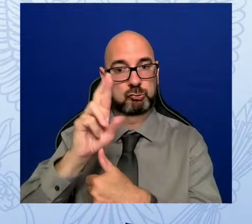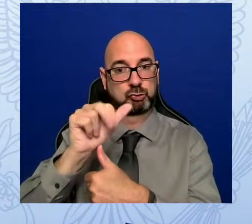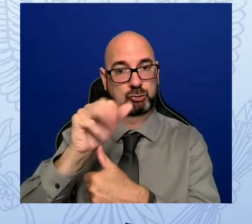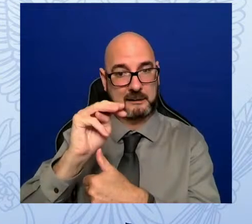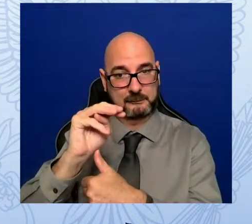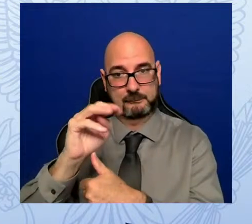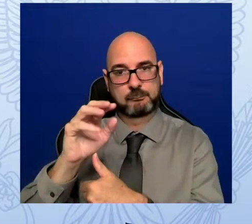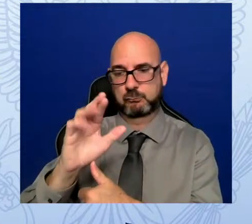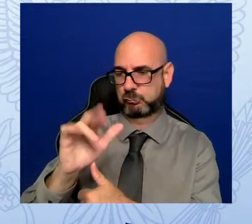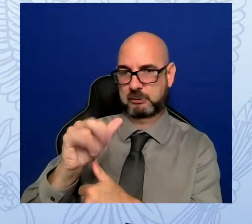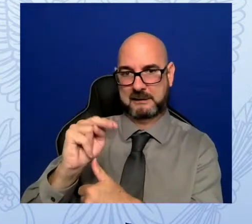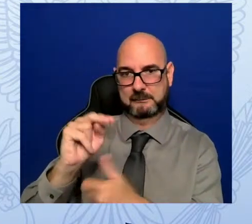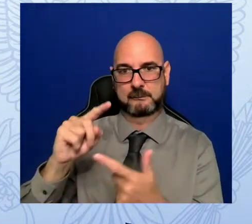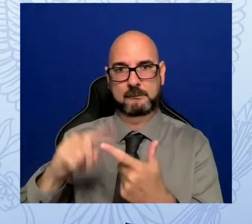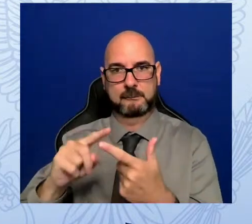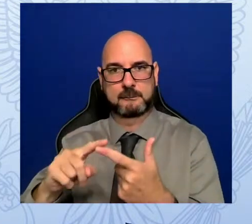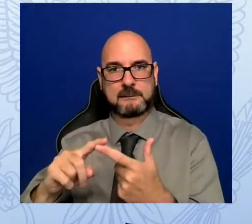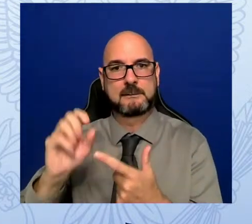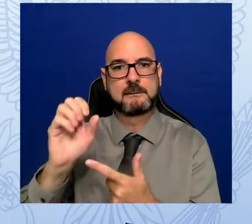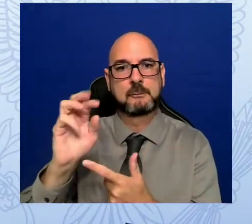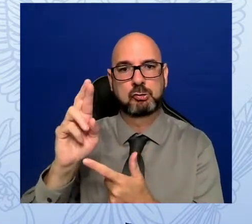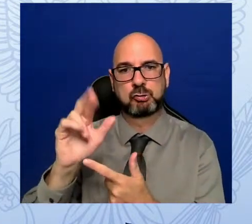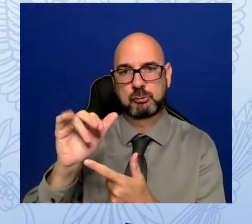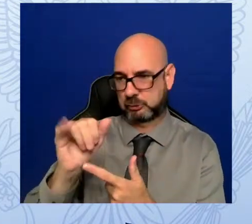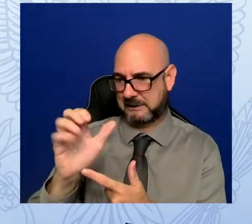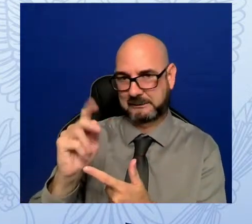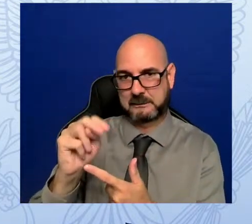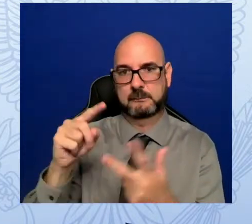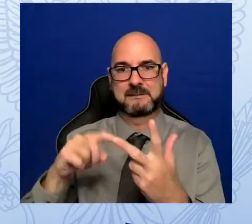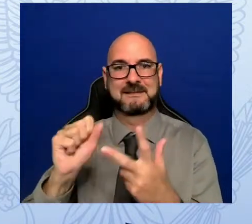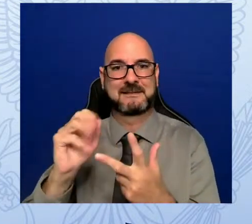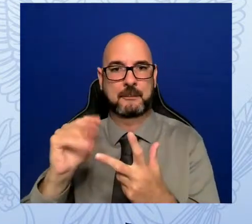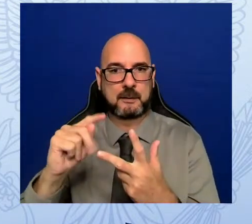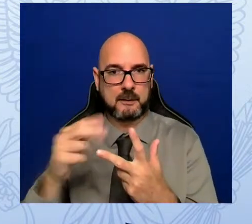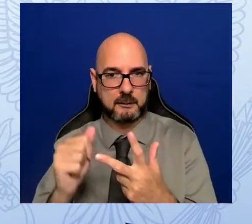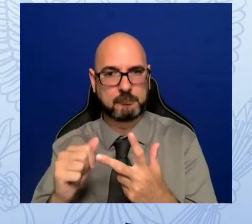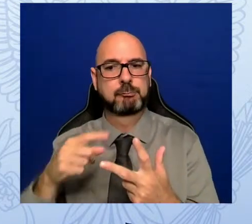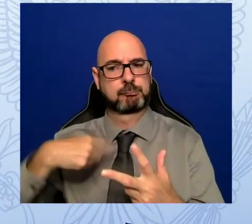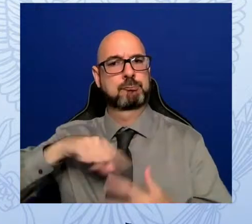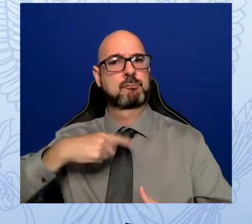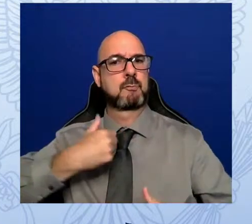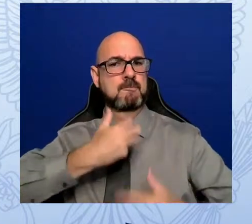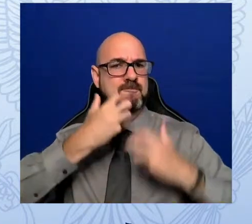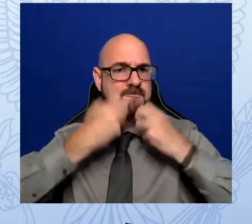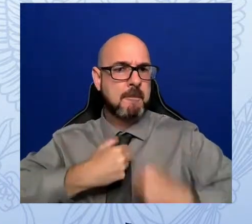and I hope they embraced the example they tried to set. They've all excelled in their personal endeavors.